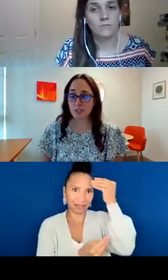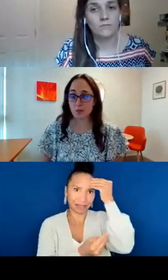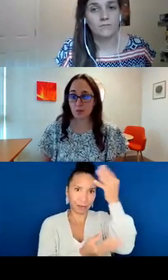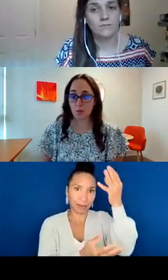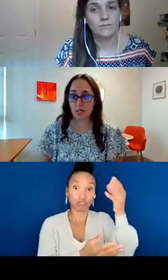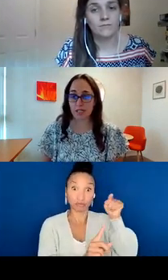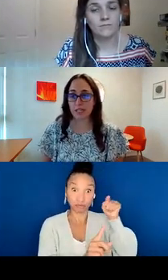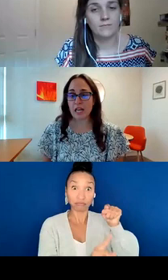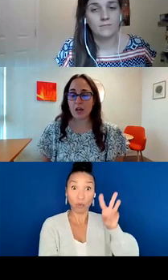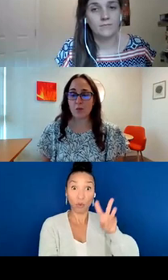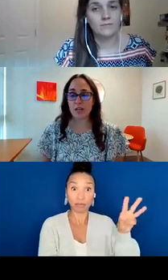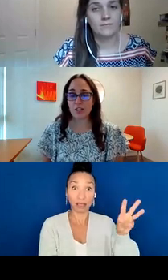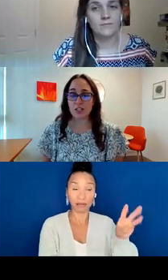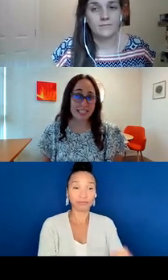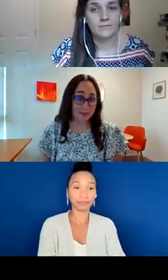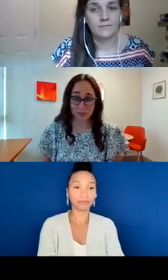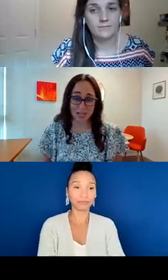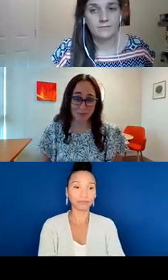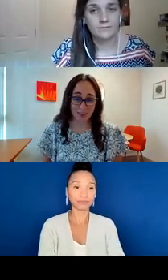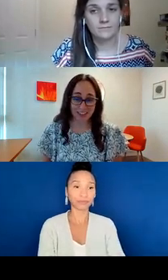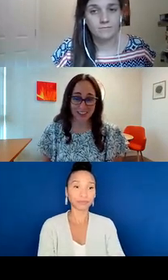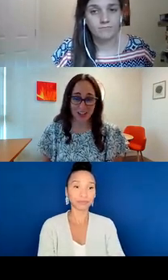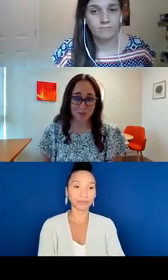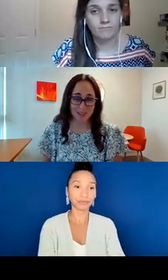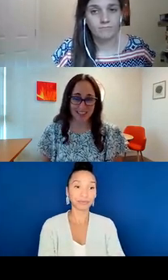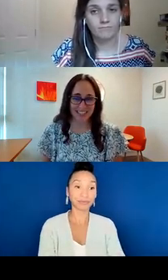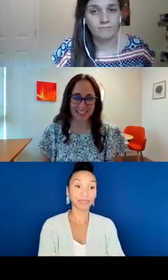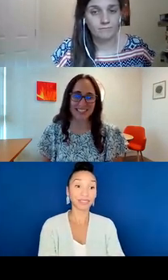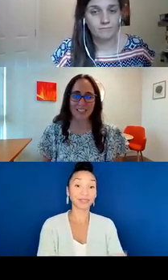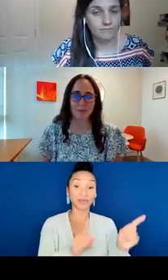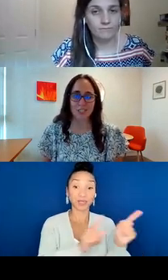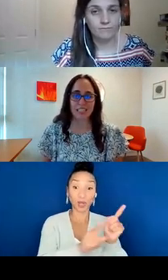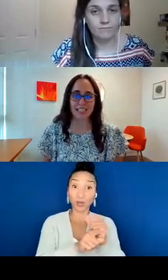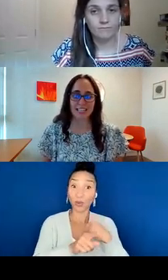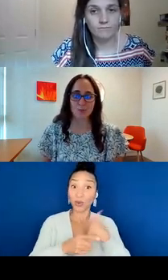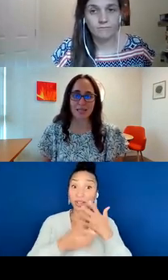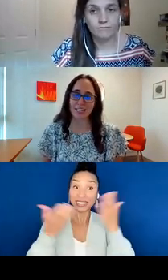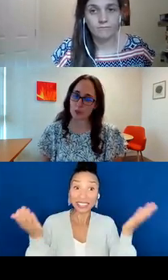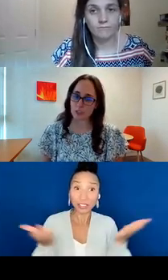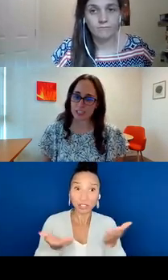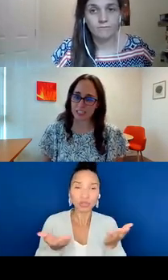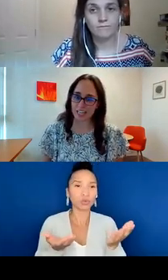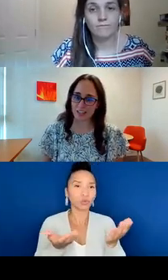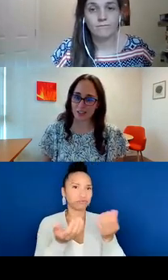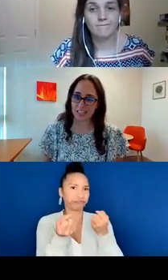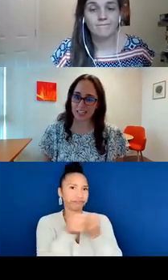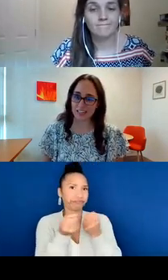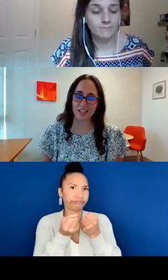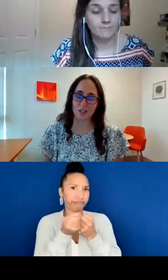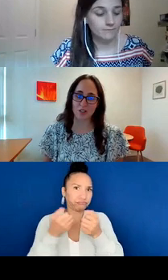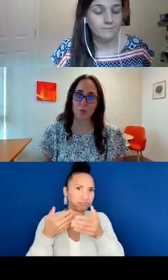And as I mentioned before, we are your TA provider to help you with this, especially as we get closer to July 30.